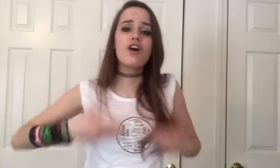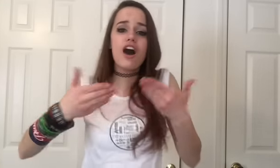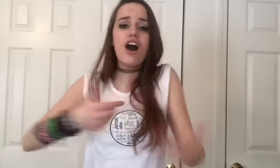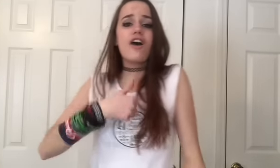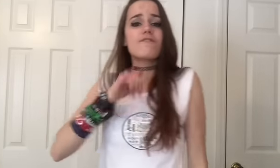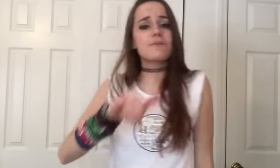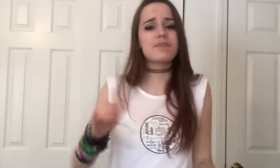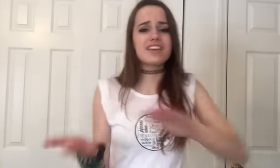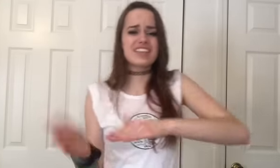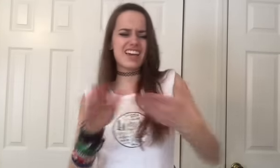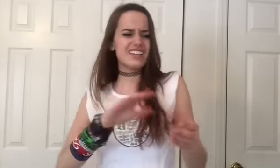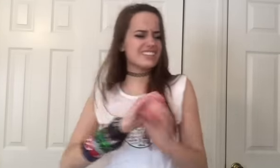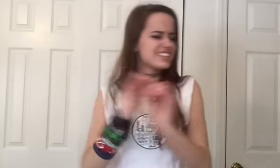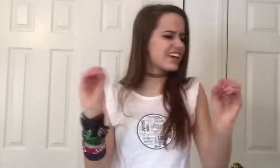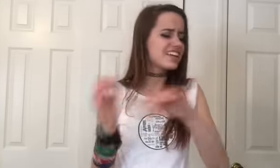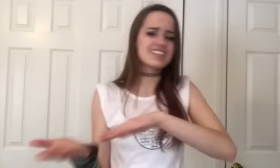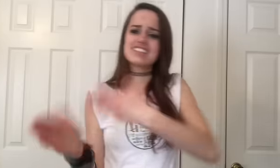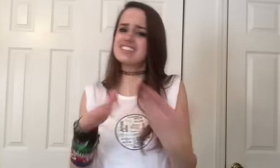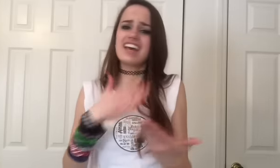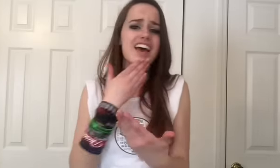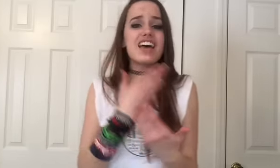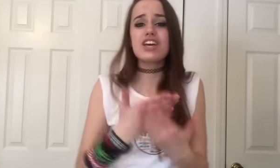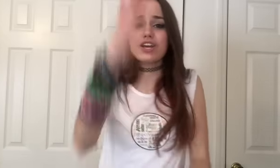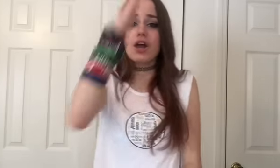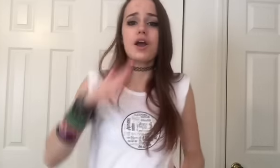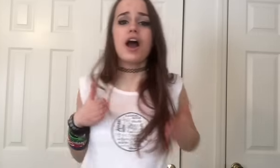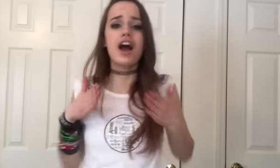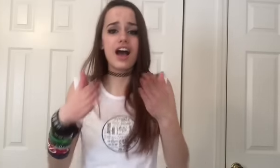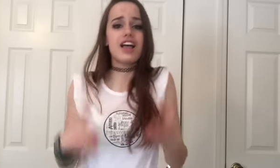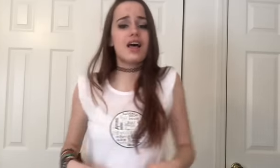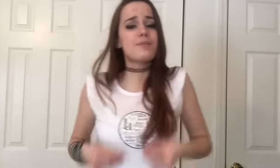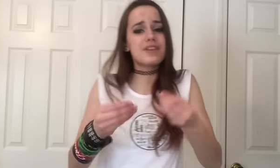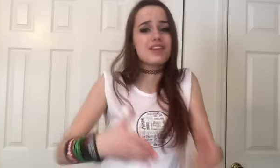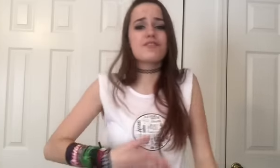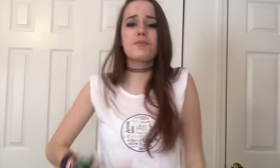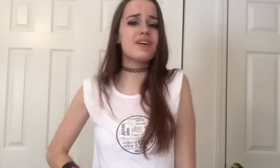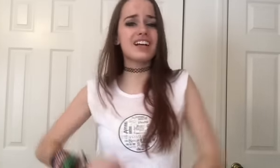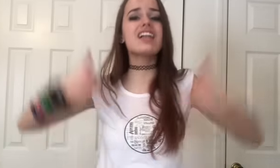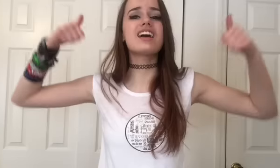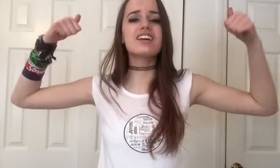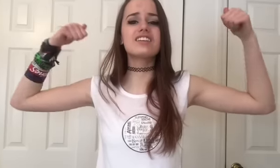offer me that deathless death oh good God, let me give you my life